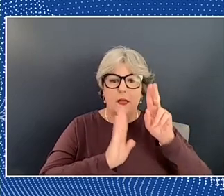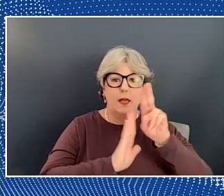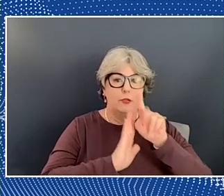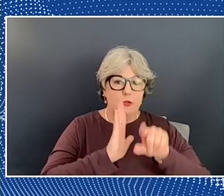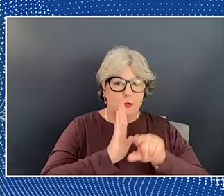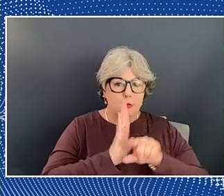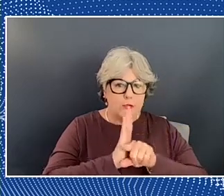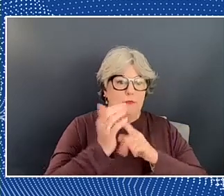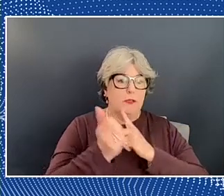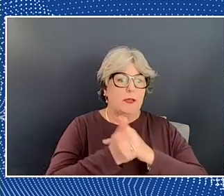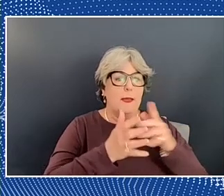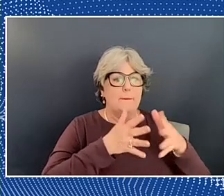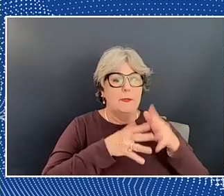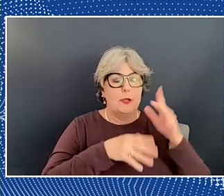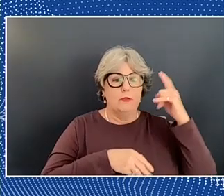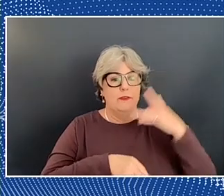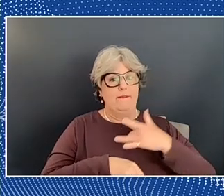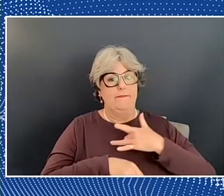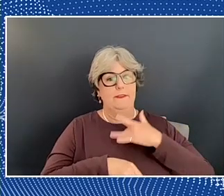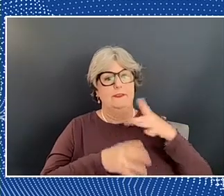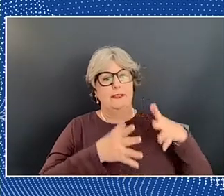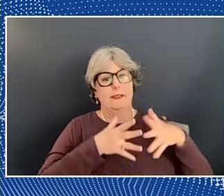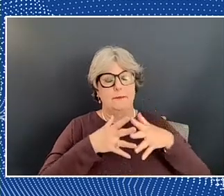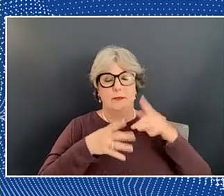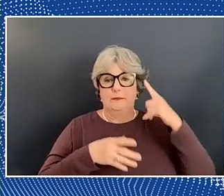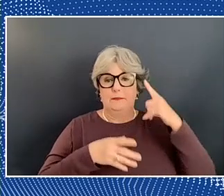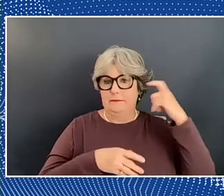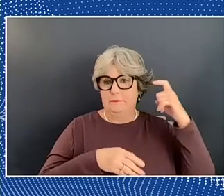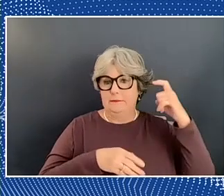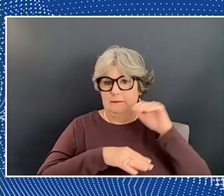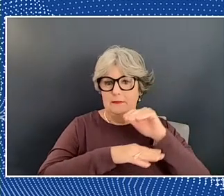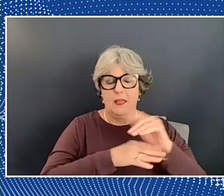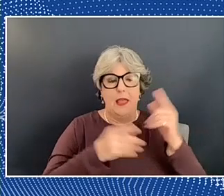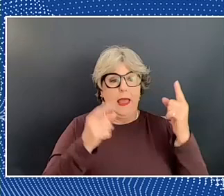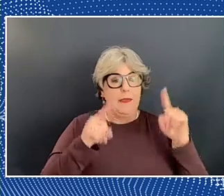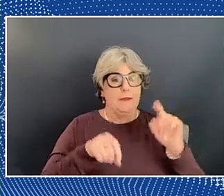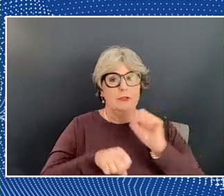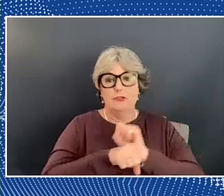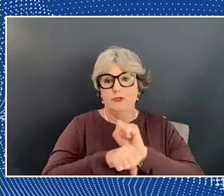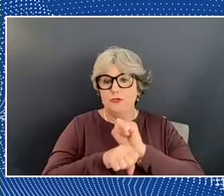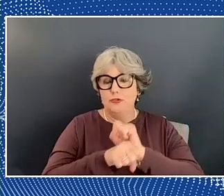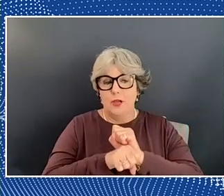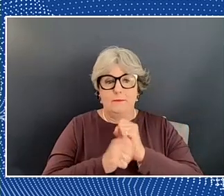Dream feels more like the American nightmare. This comes as the job that I possess barely enables me to sustain my